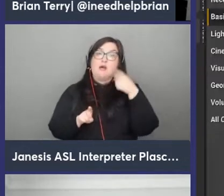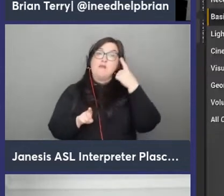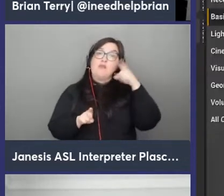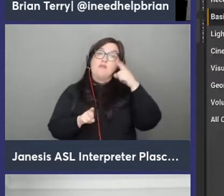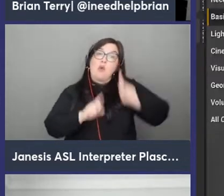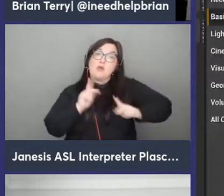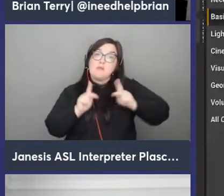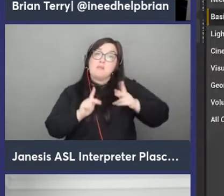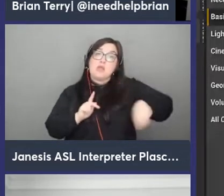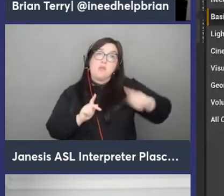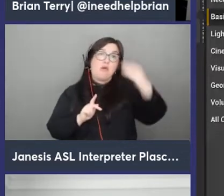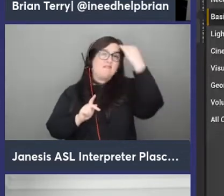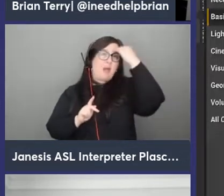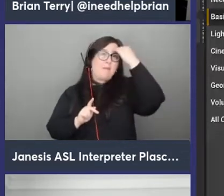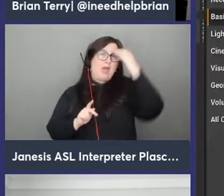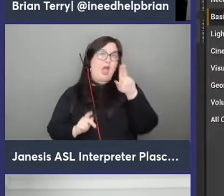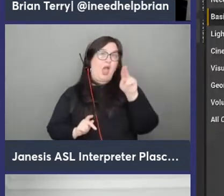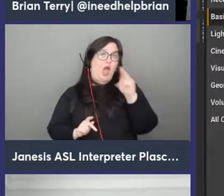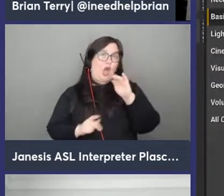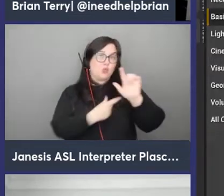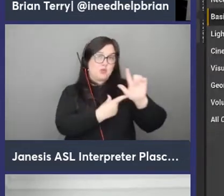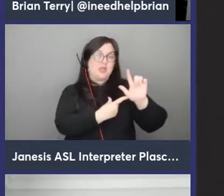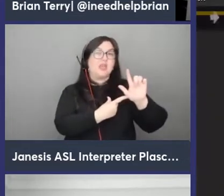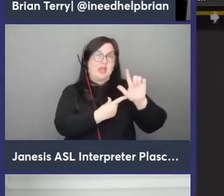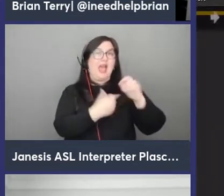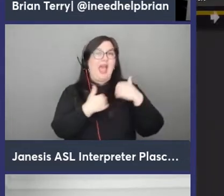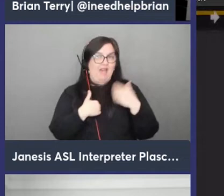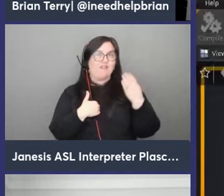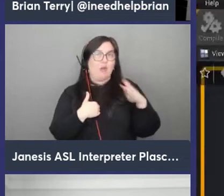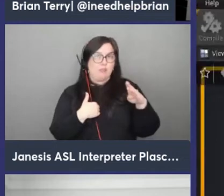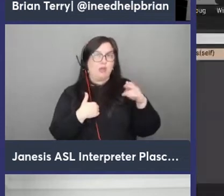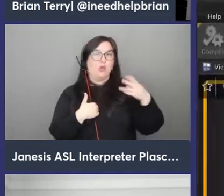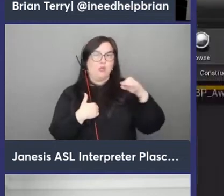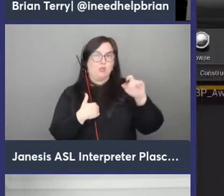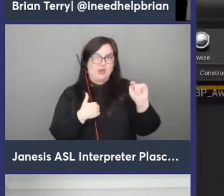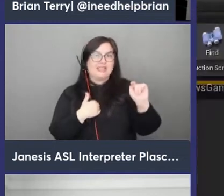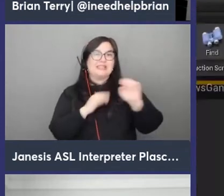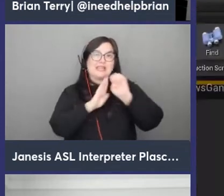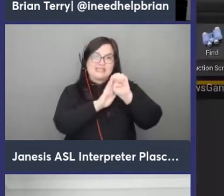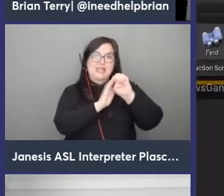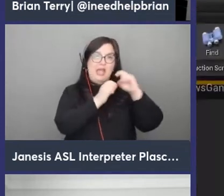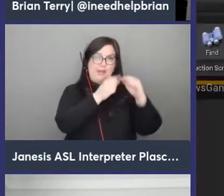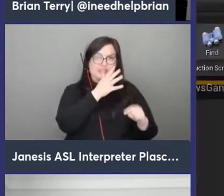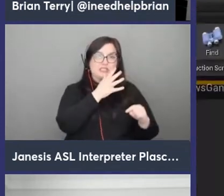with Unreal, we do have Blueprint examples, essentially. So these Blueprint examples,